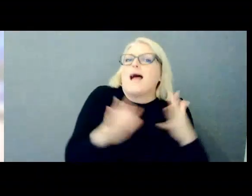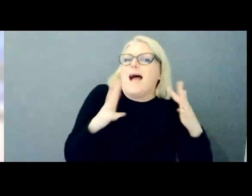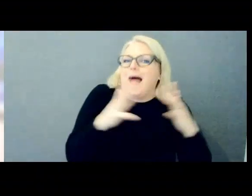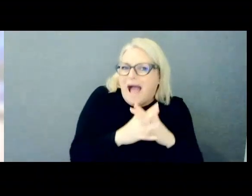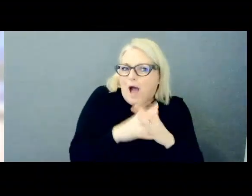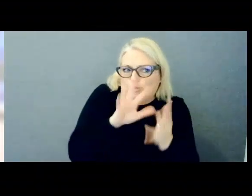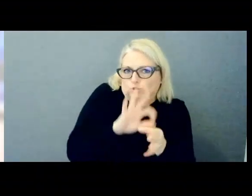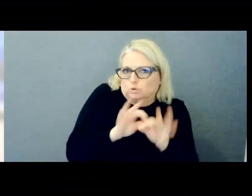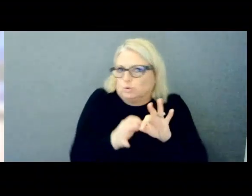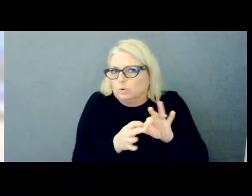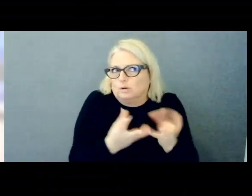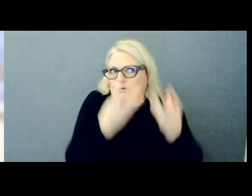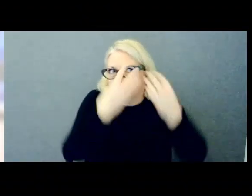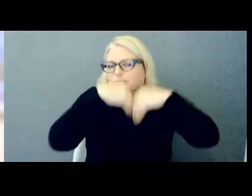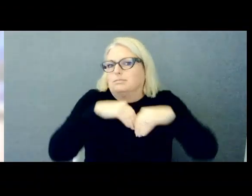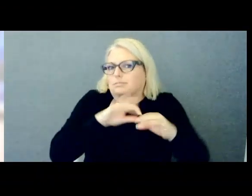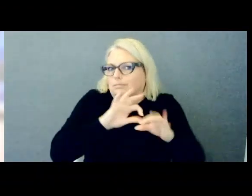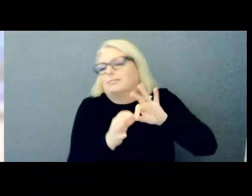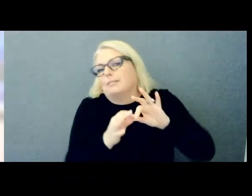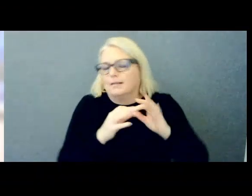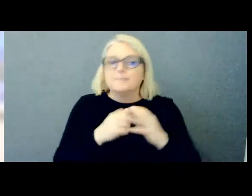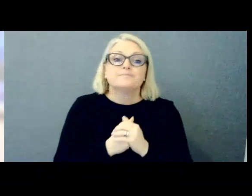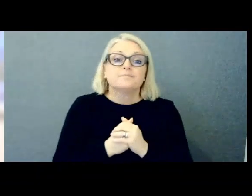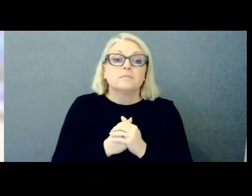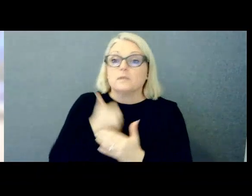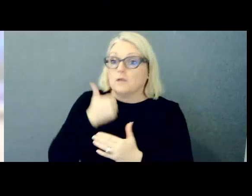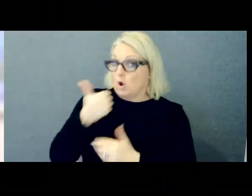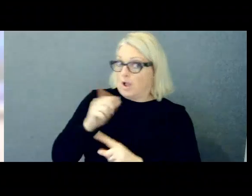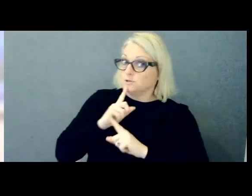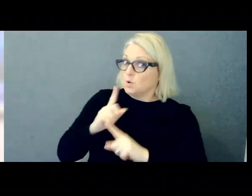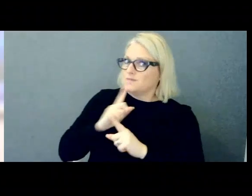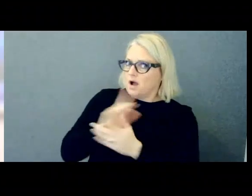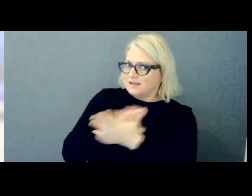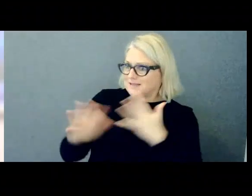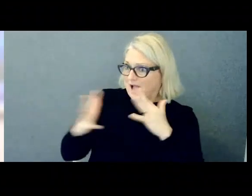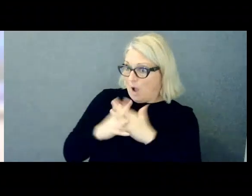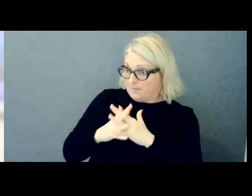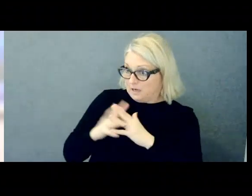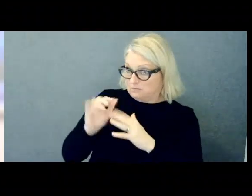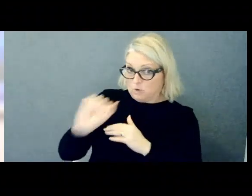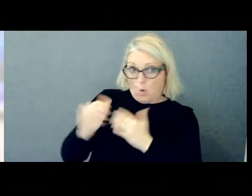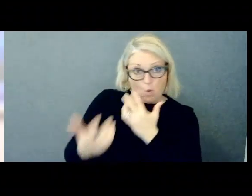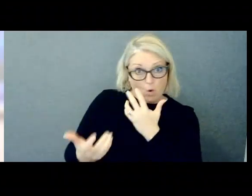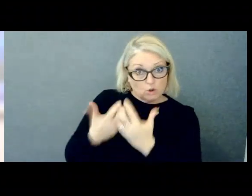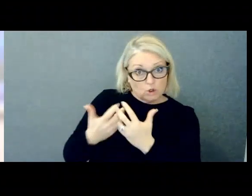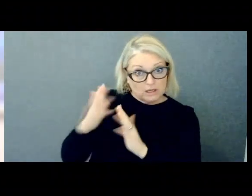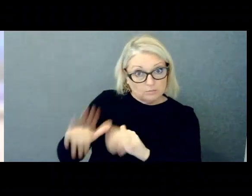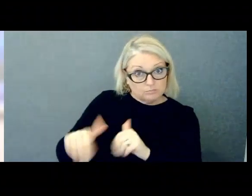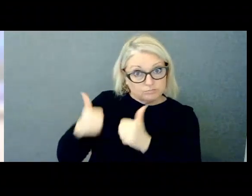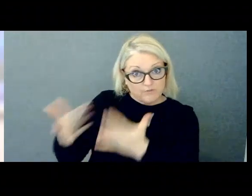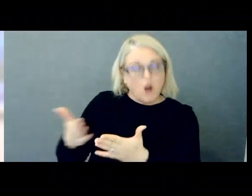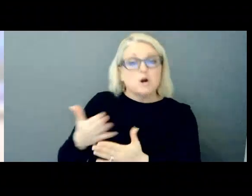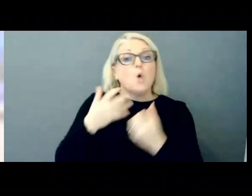And thank you. Do you have advice on how they can do that? Is that through your university? Well, there's online training. - Okay, right.